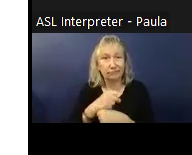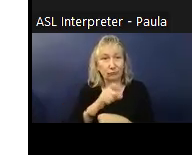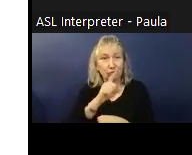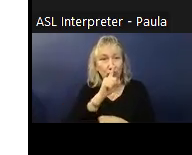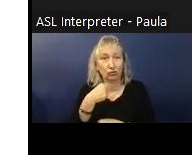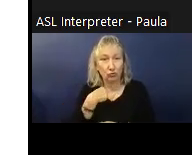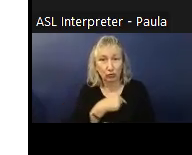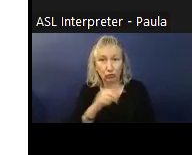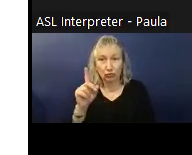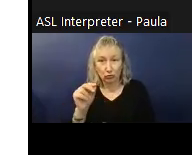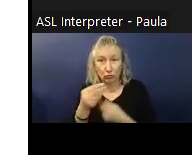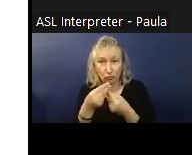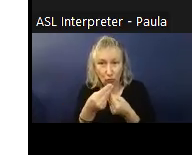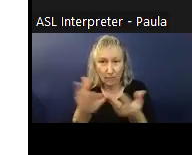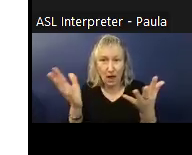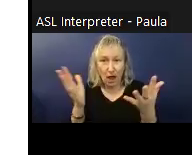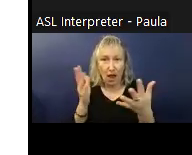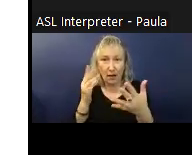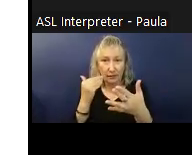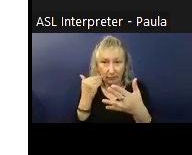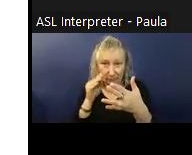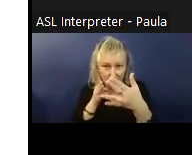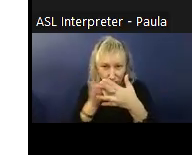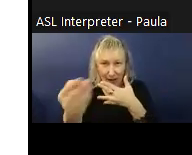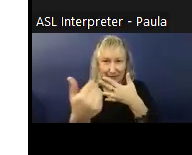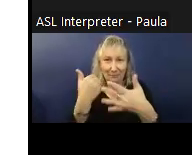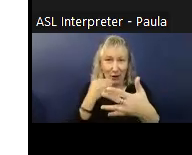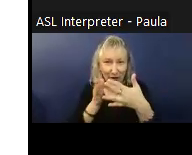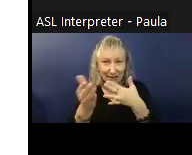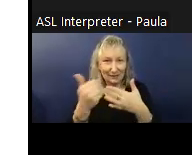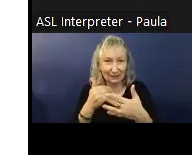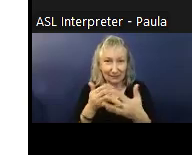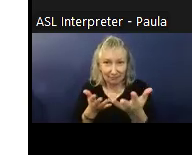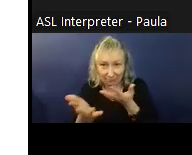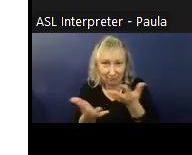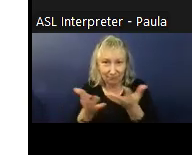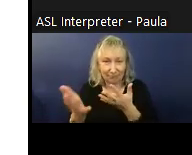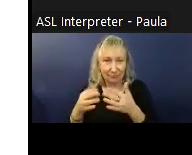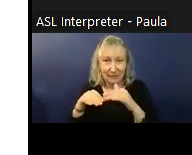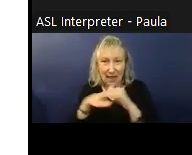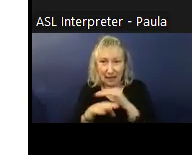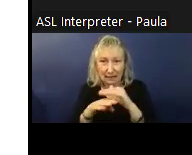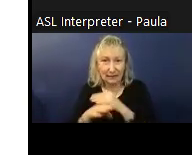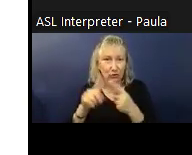transparent access to our processes to Oregonians.